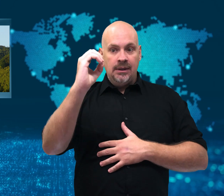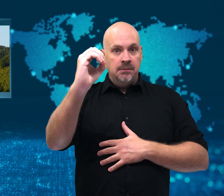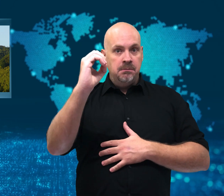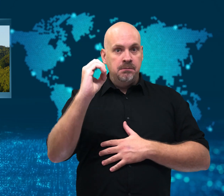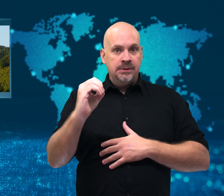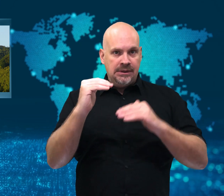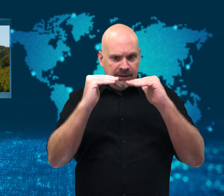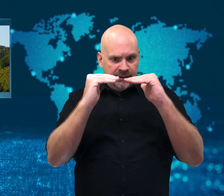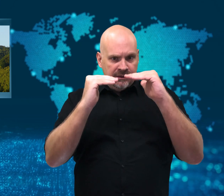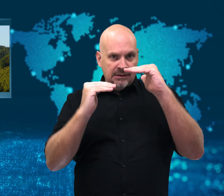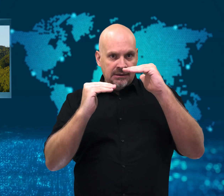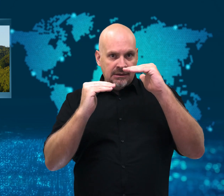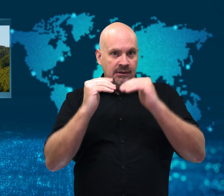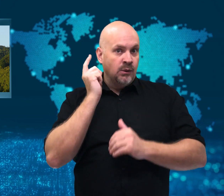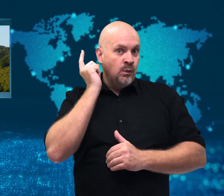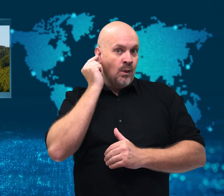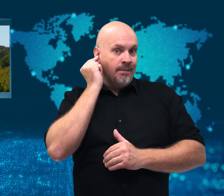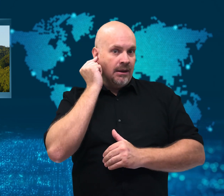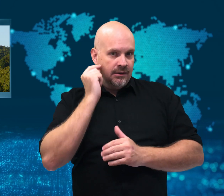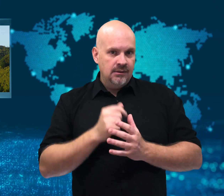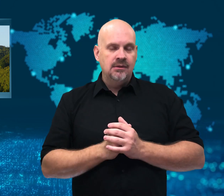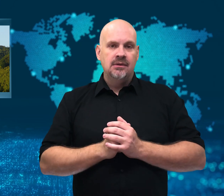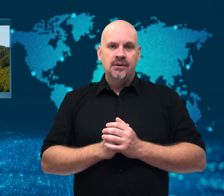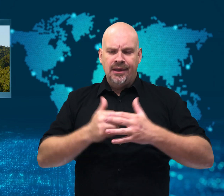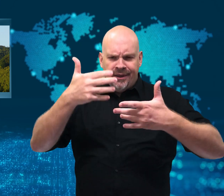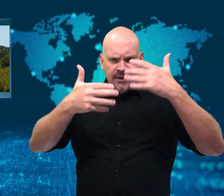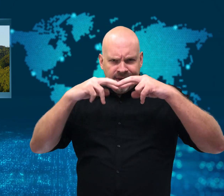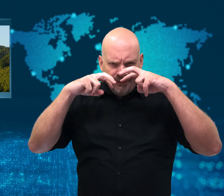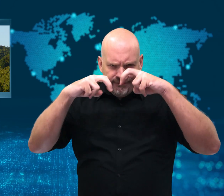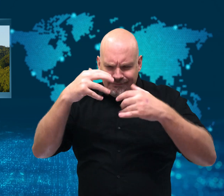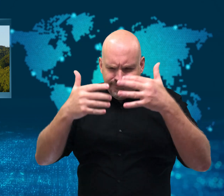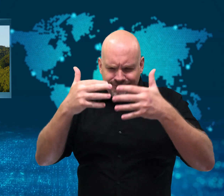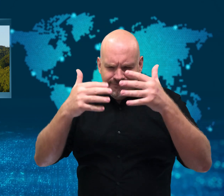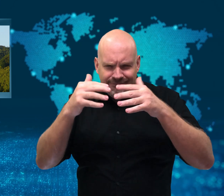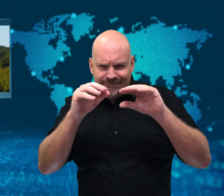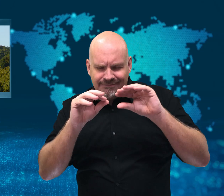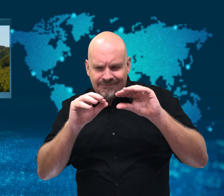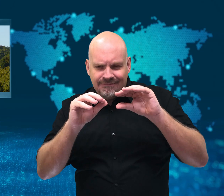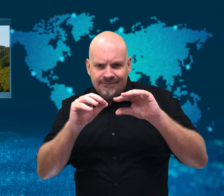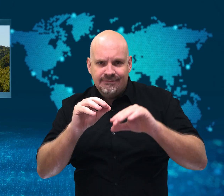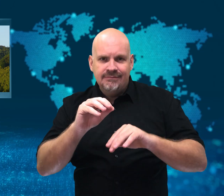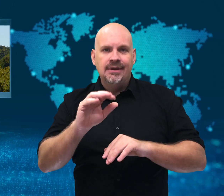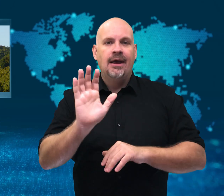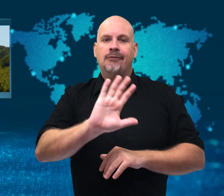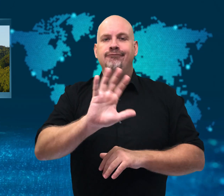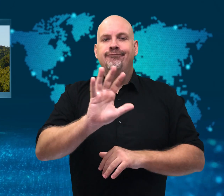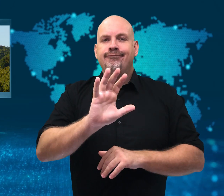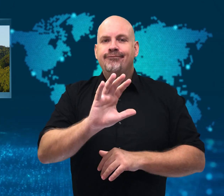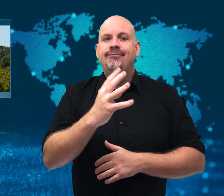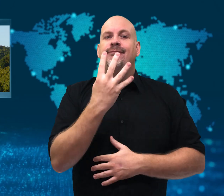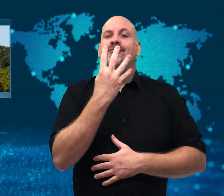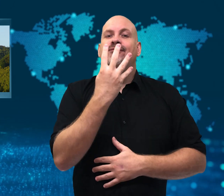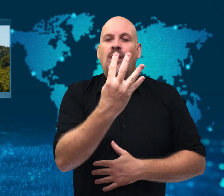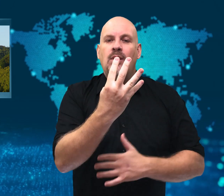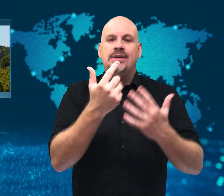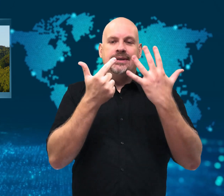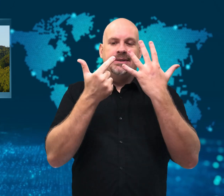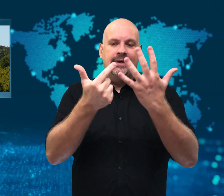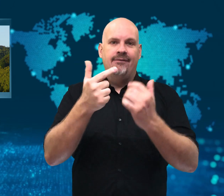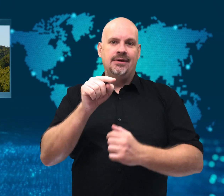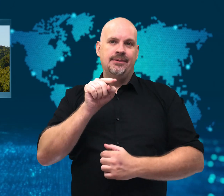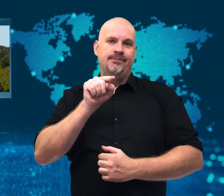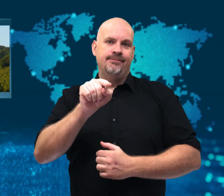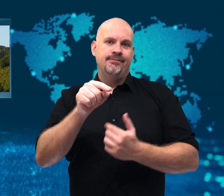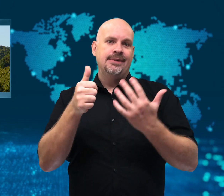Iceland announced that 52.3% of the Parliament’s seats are held by women.